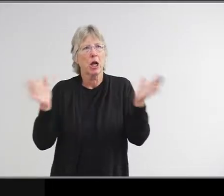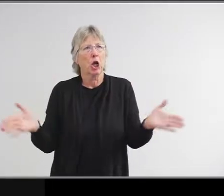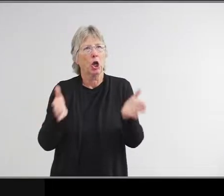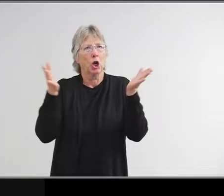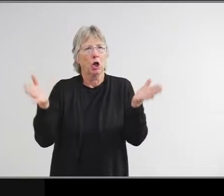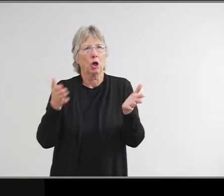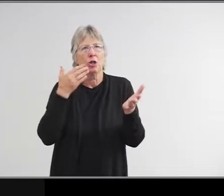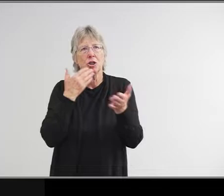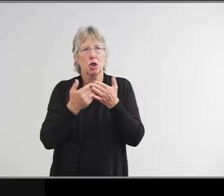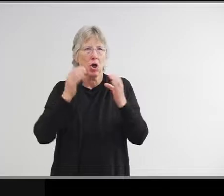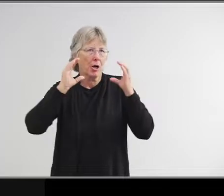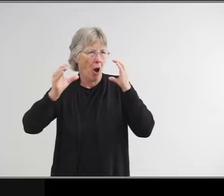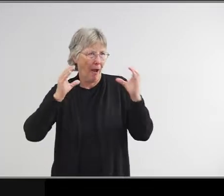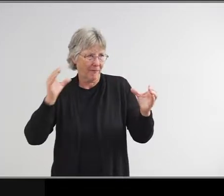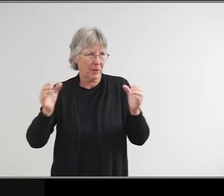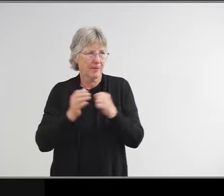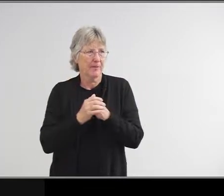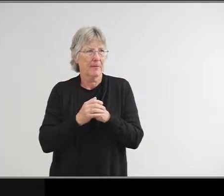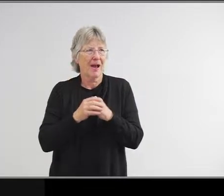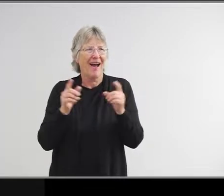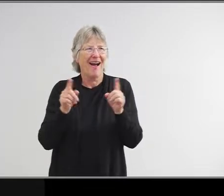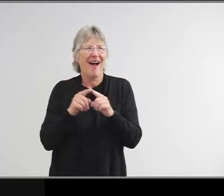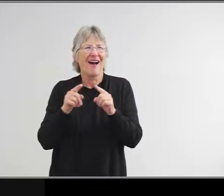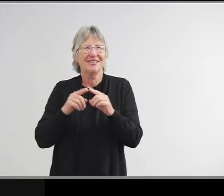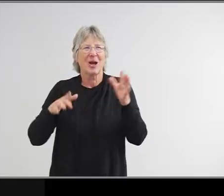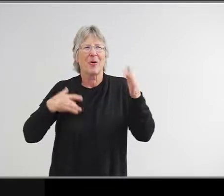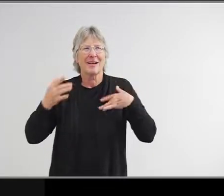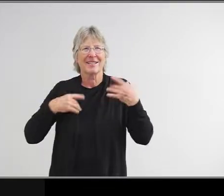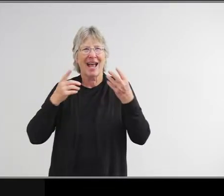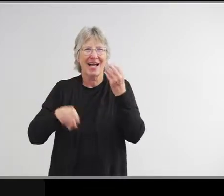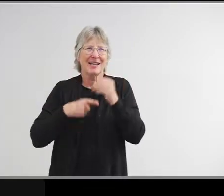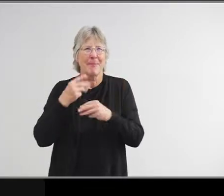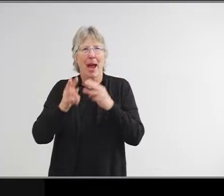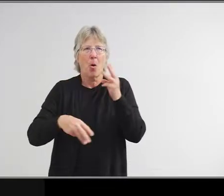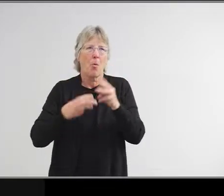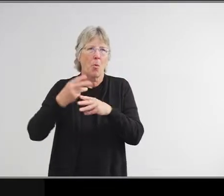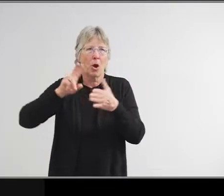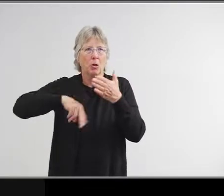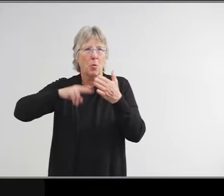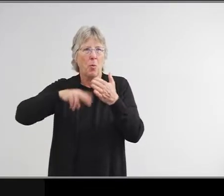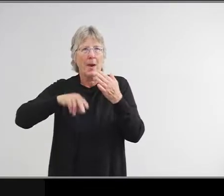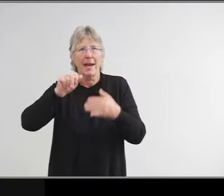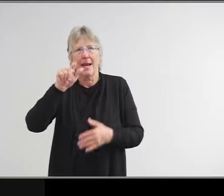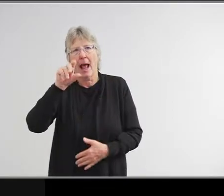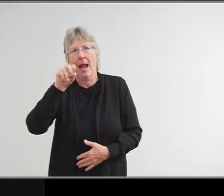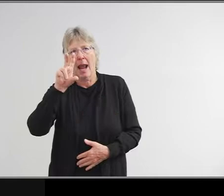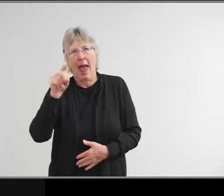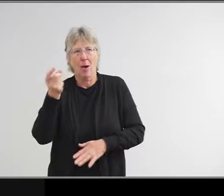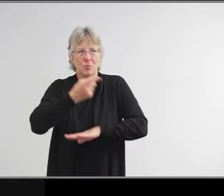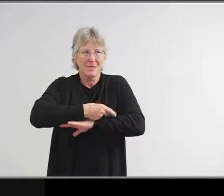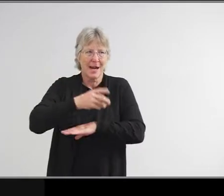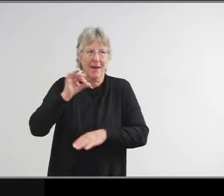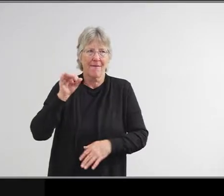We're very excited also about World Read Aloud Day on Wednesday, February 3rd, some of us will be hosting authors